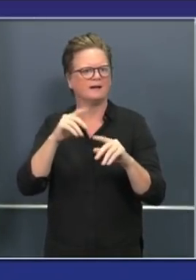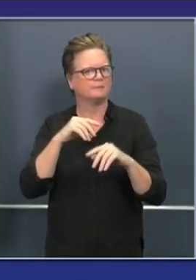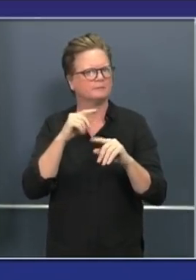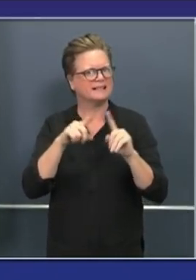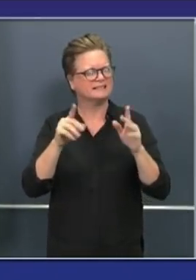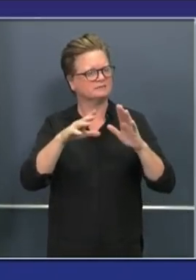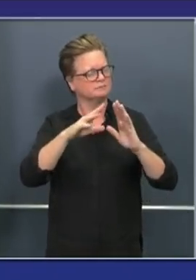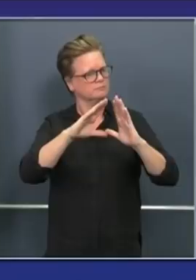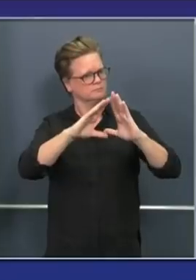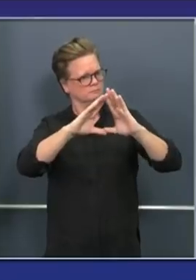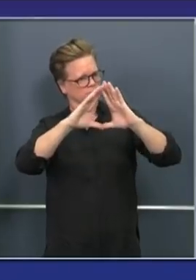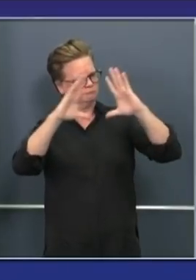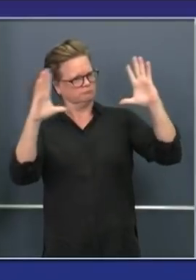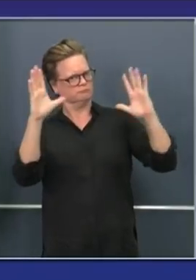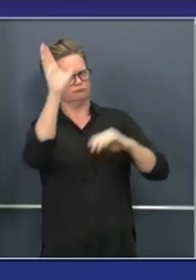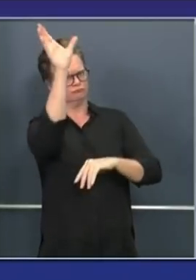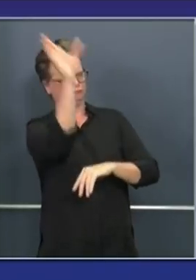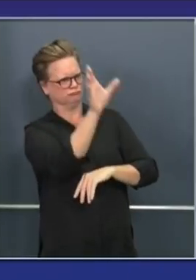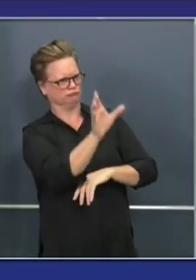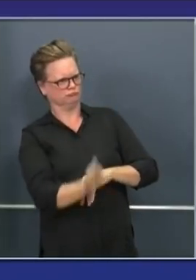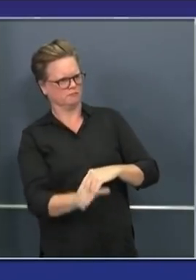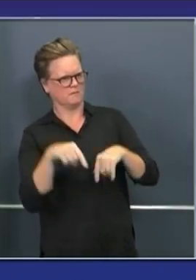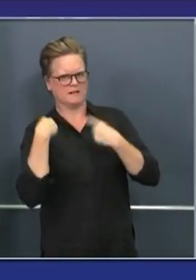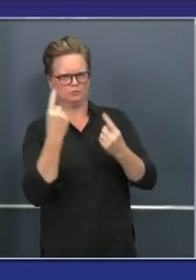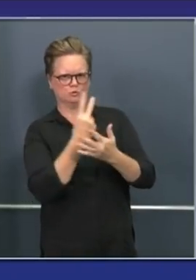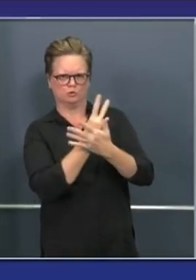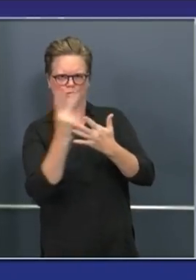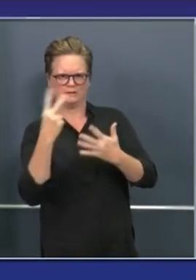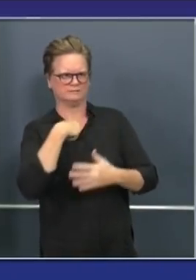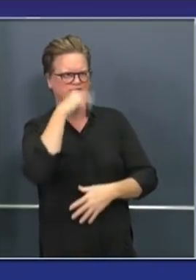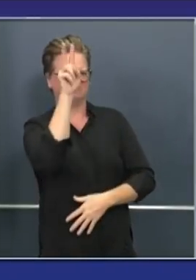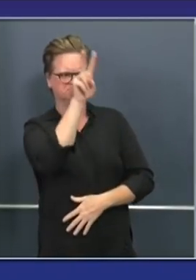BUT THEY HAVE REMAINED FAIRLY STABLE IN LAST 14 DAYS AS WELL.